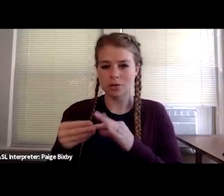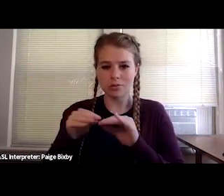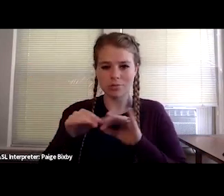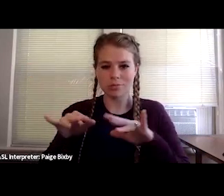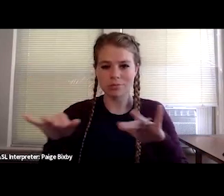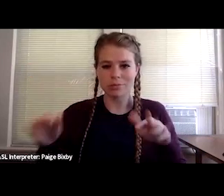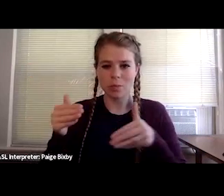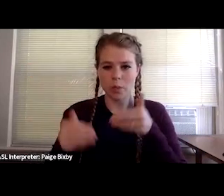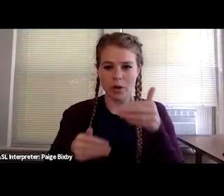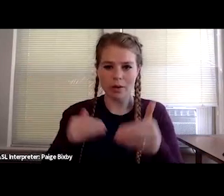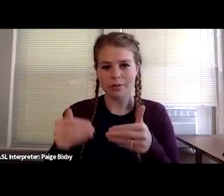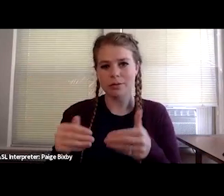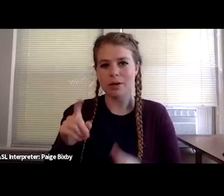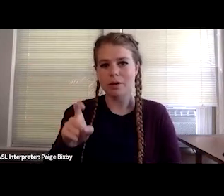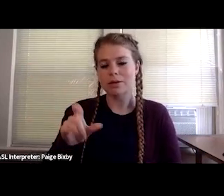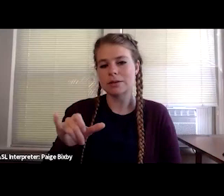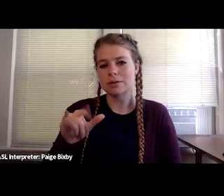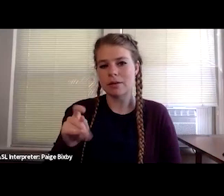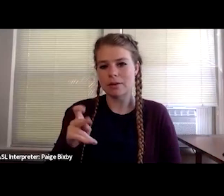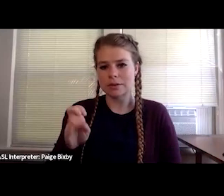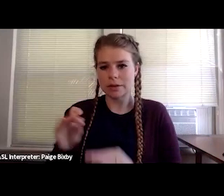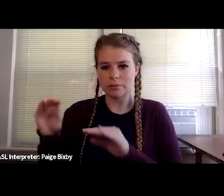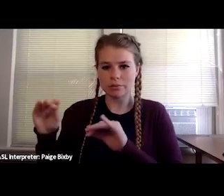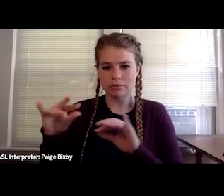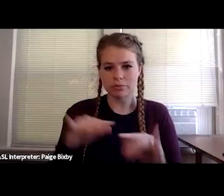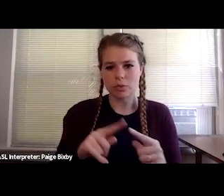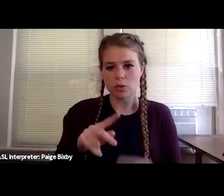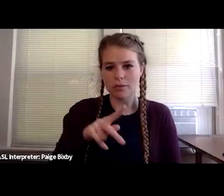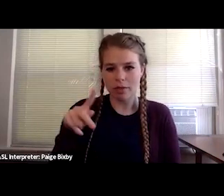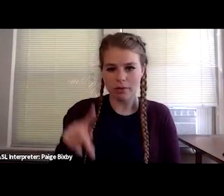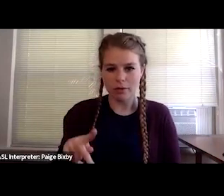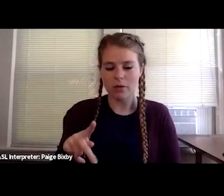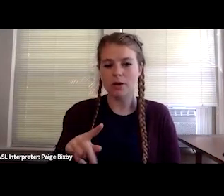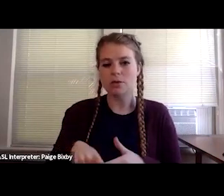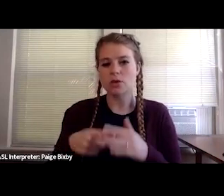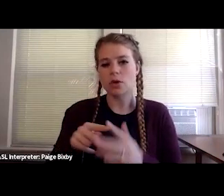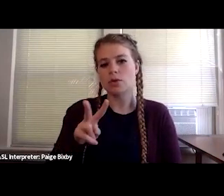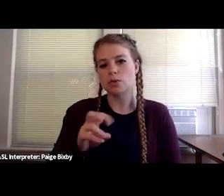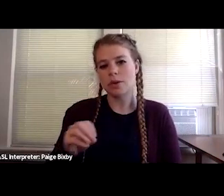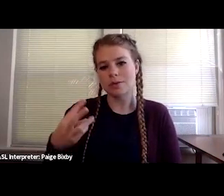xylazine was able to kind of find itself in Philadelphia widespread starting in 2016, 2017.